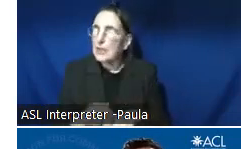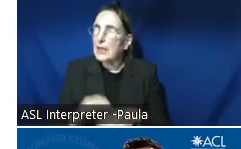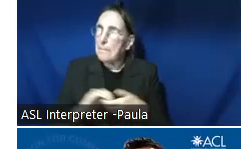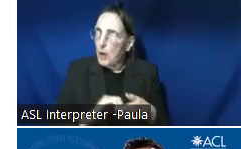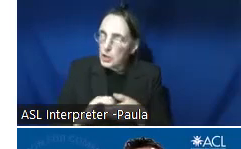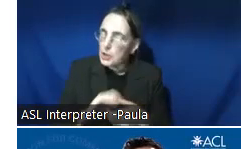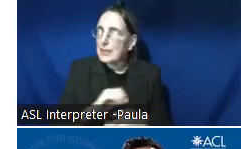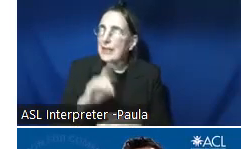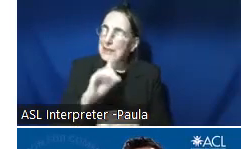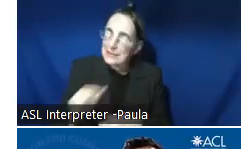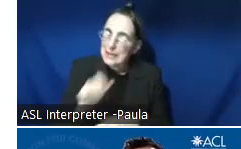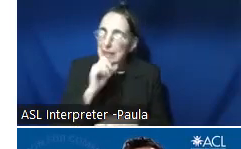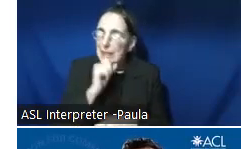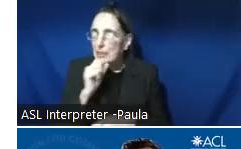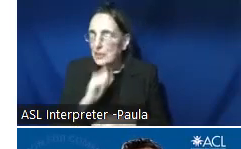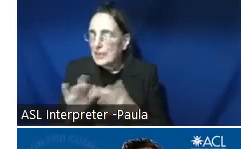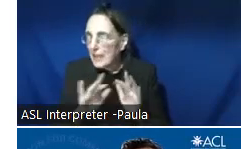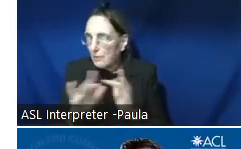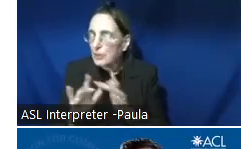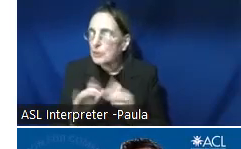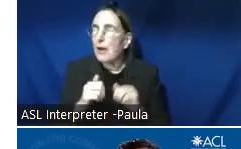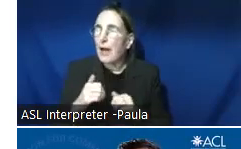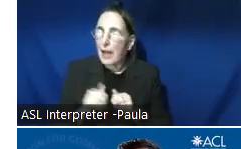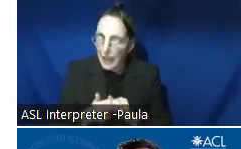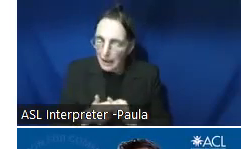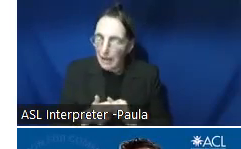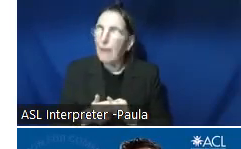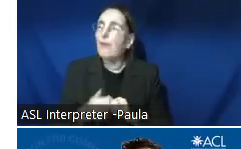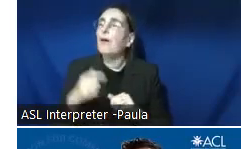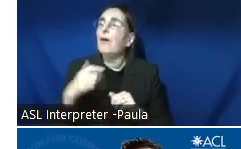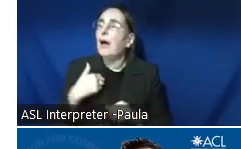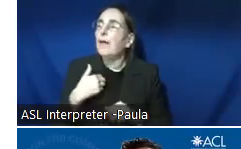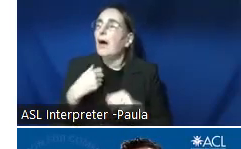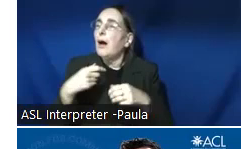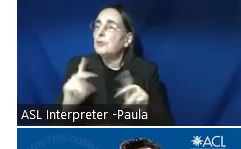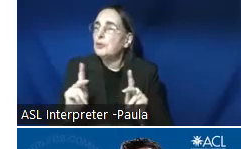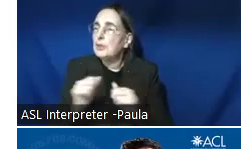networks will have the opportunity to expand their knowledge base around delivering effective housing related